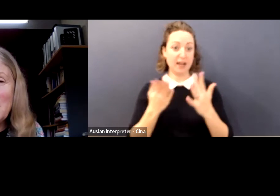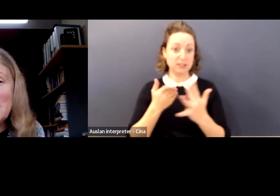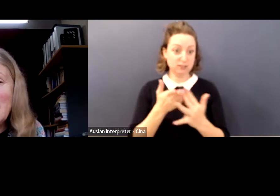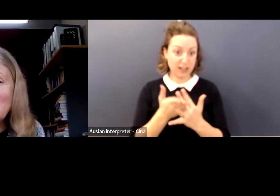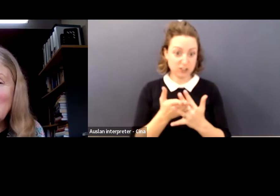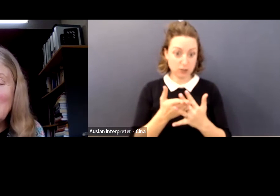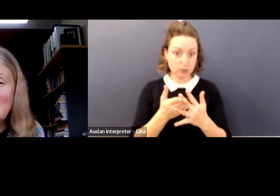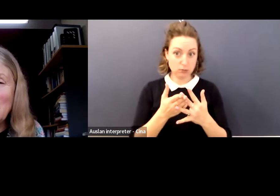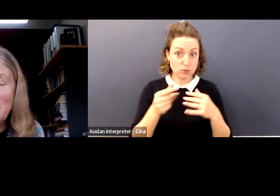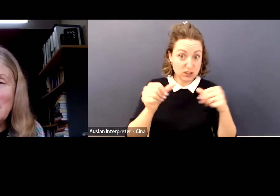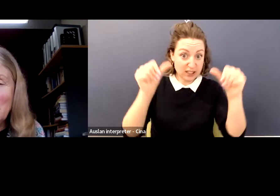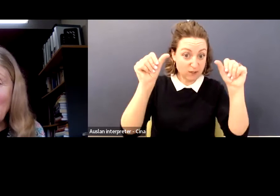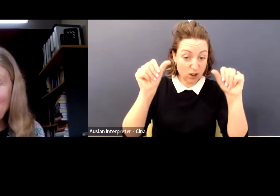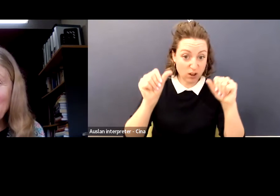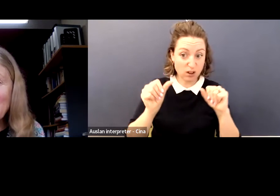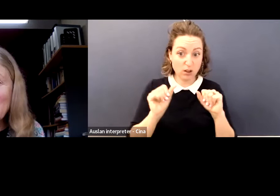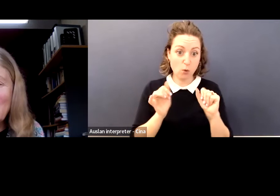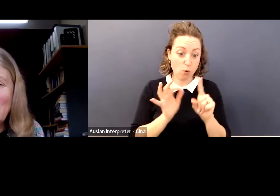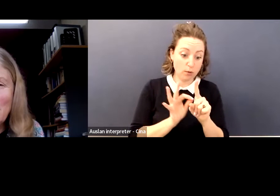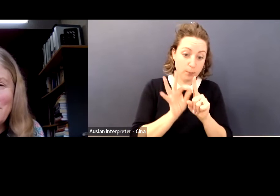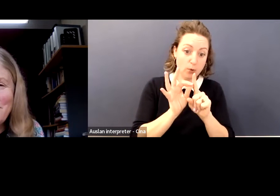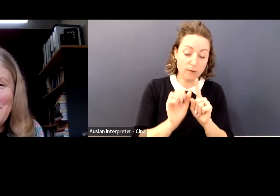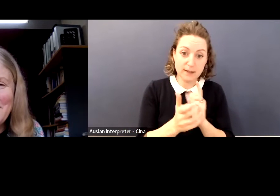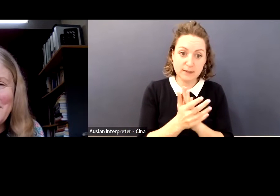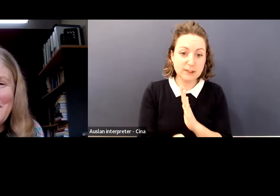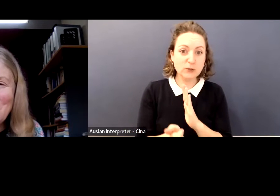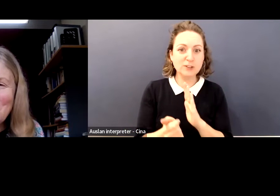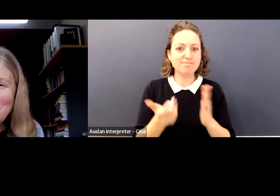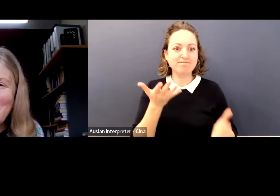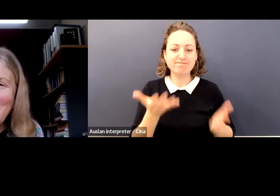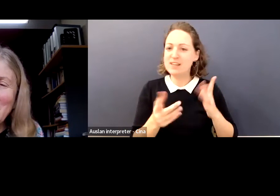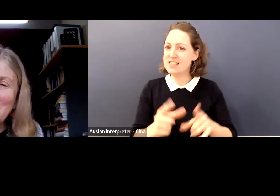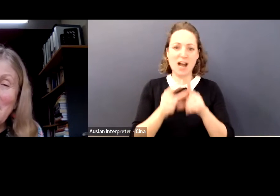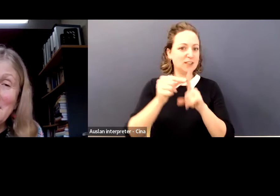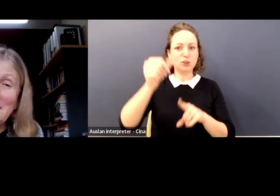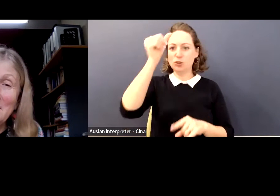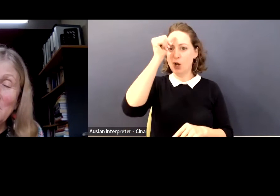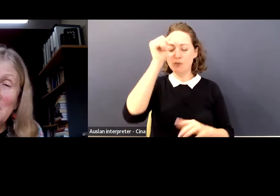It can be a bit of a minefield to get into, and it can be